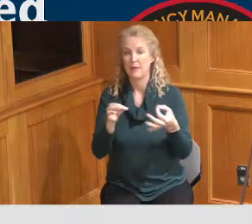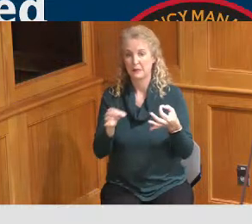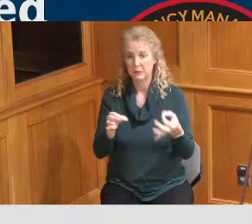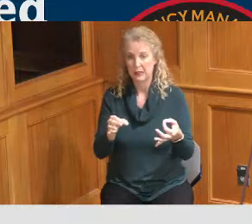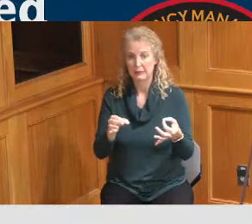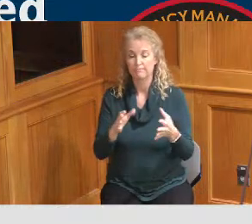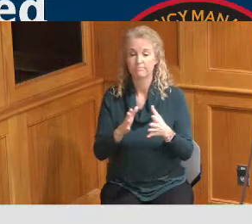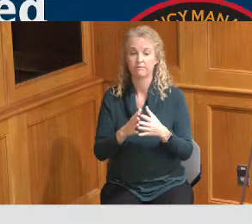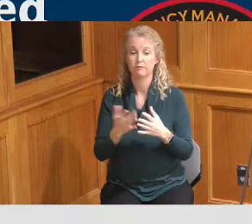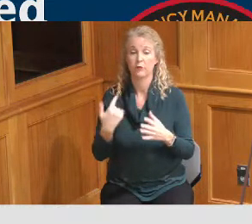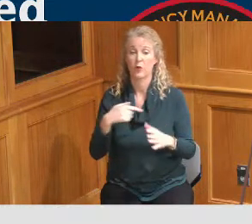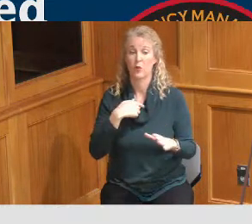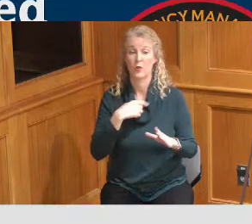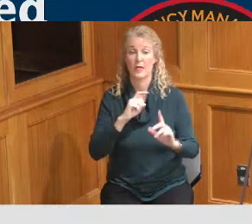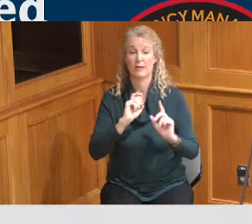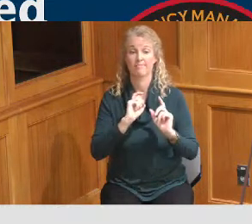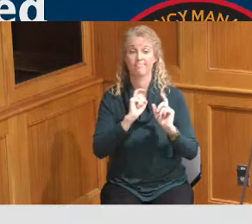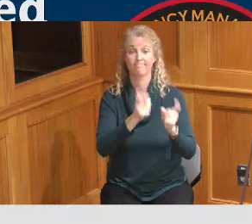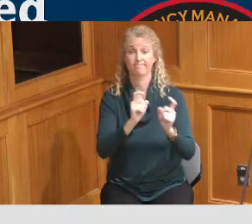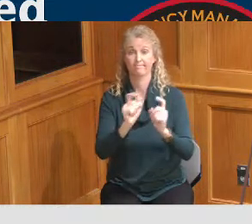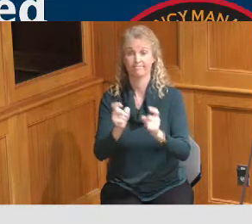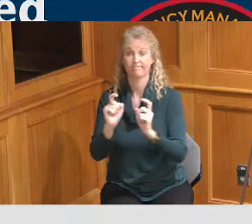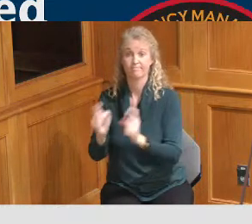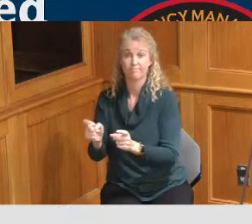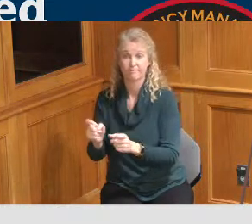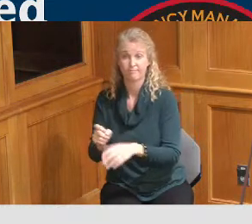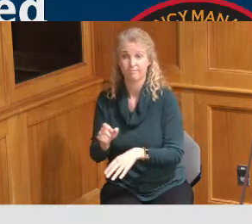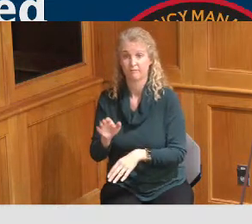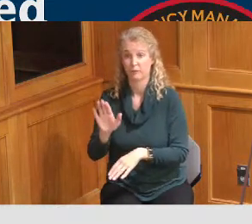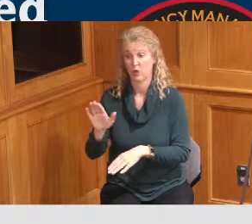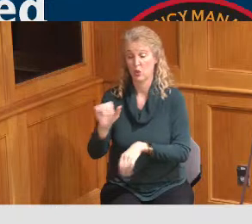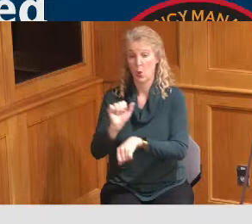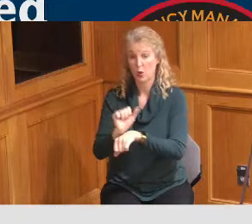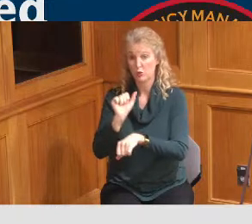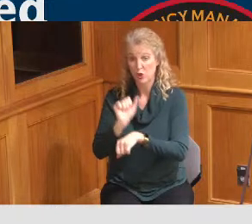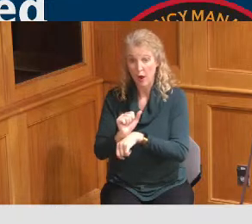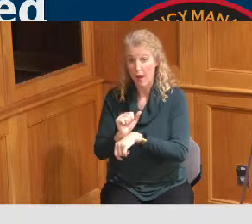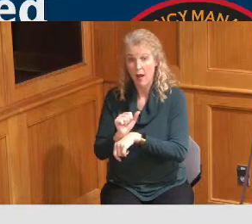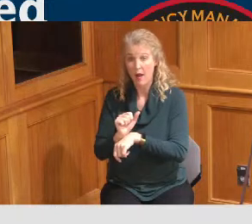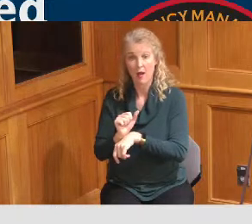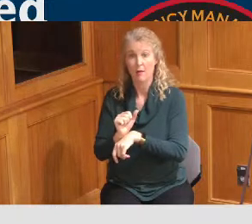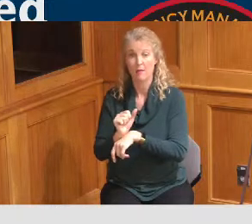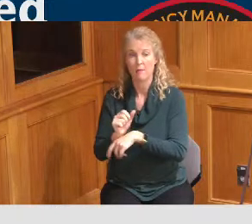the way we assign task in in a disaster is is basically your job but on steroids so it's has